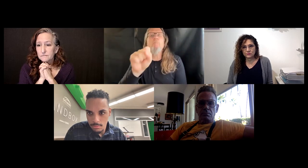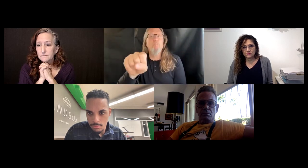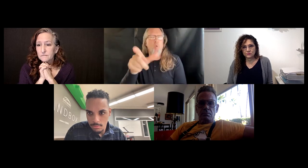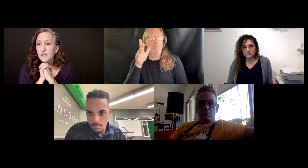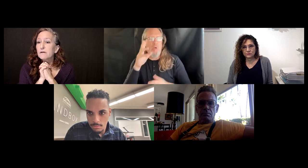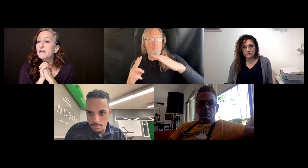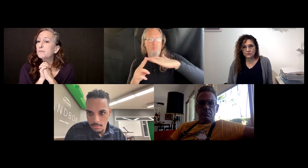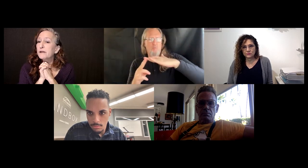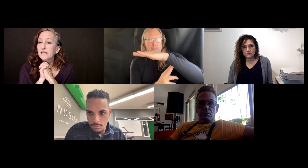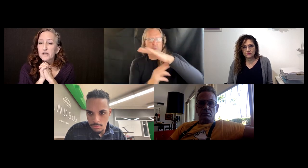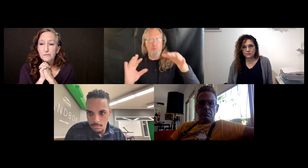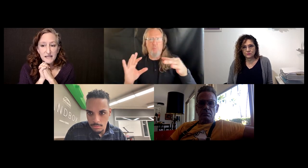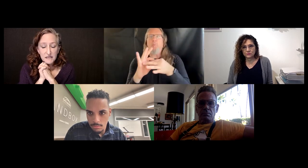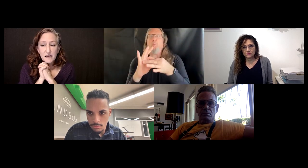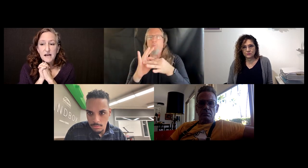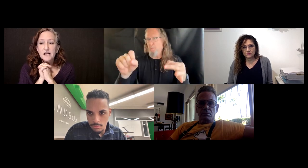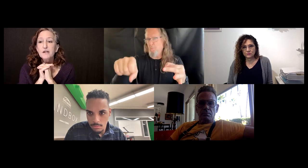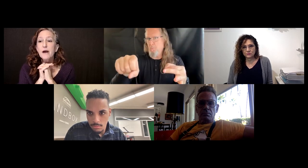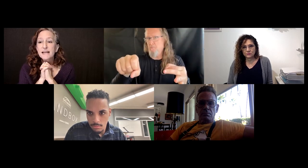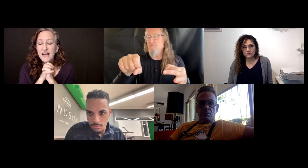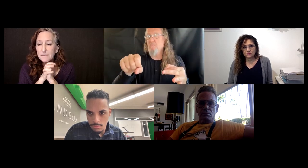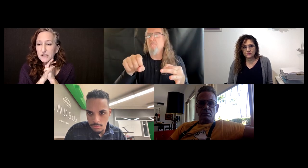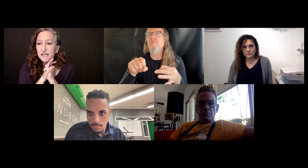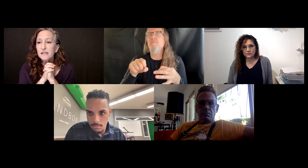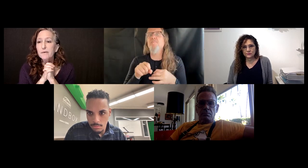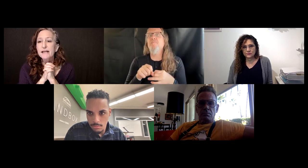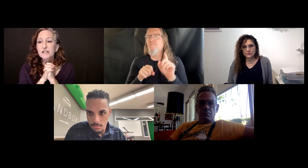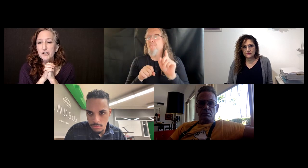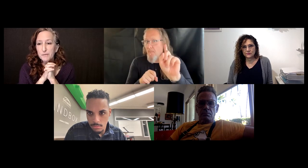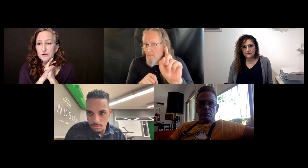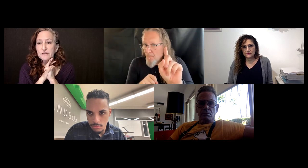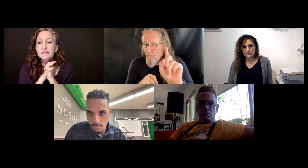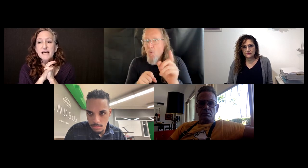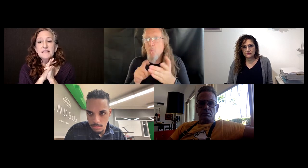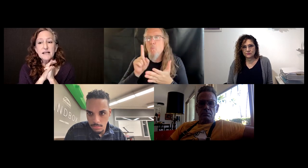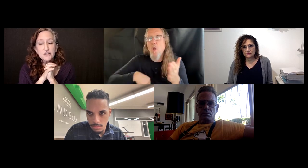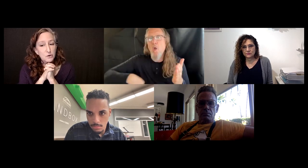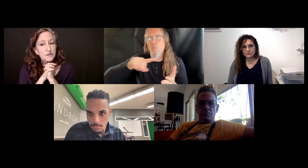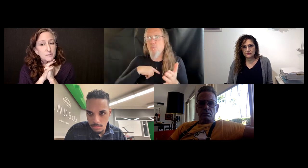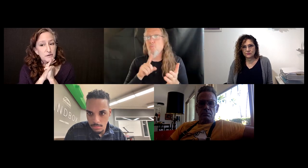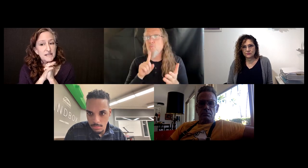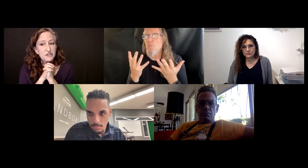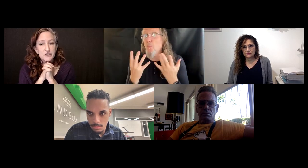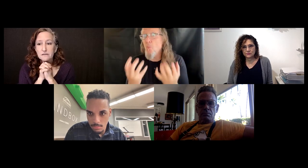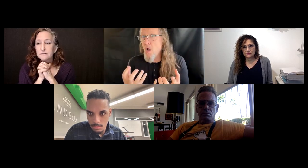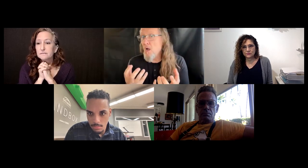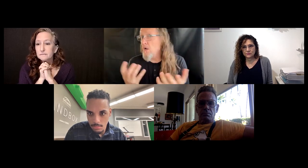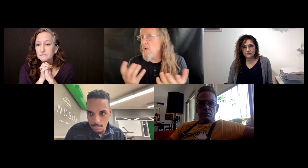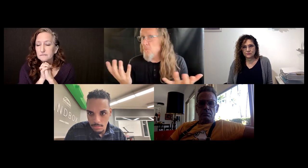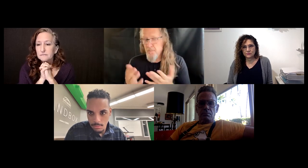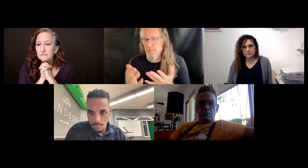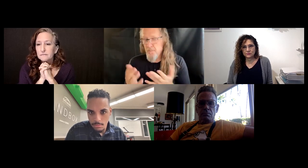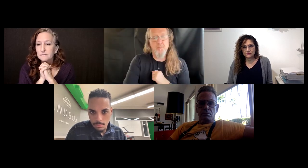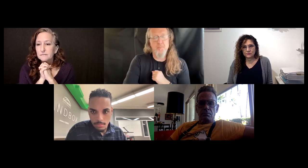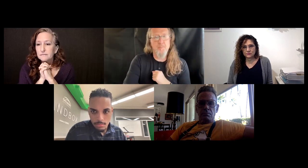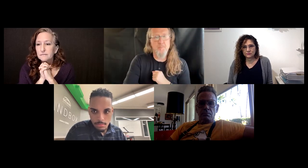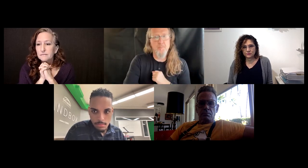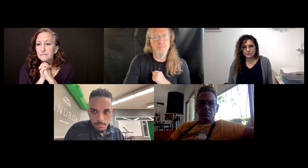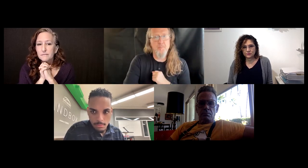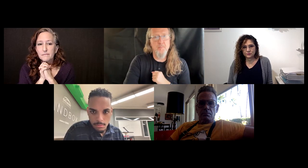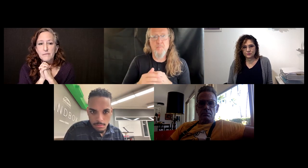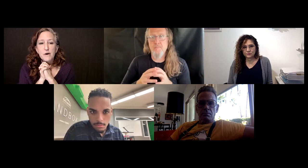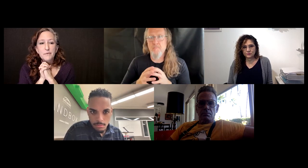Now you add captioning. You add interpreters. That does shorten the bridge